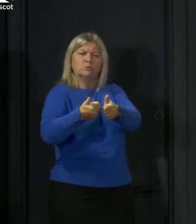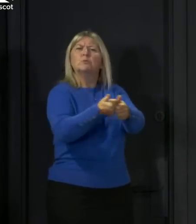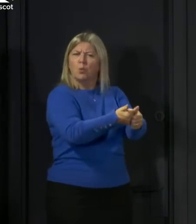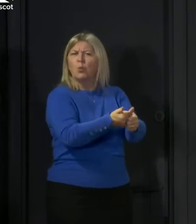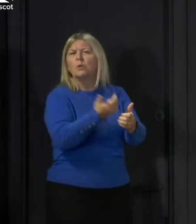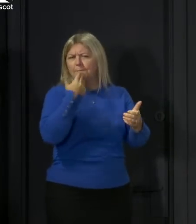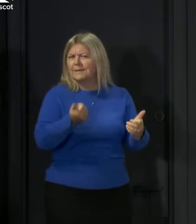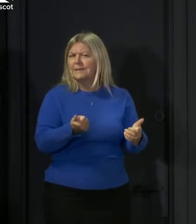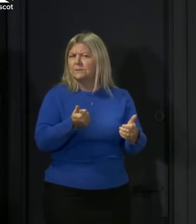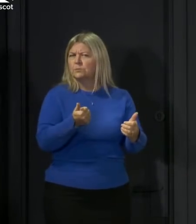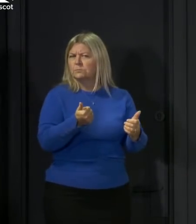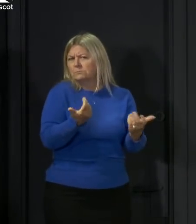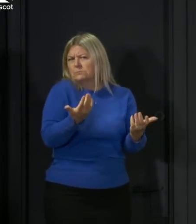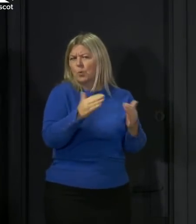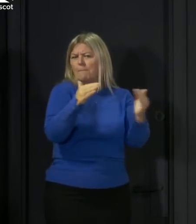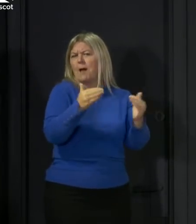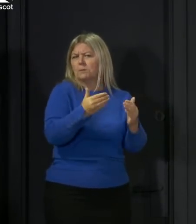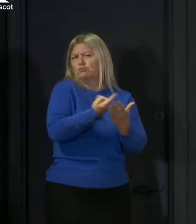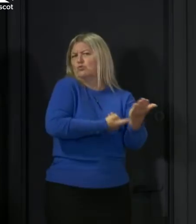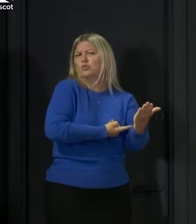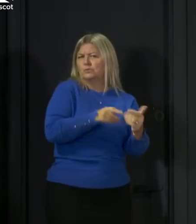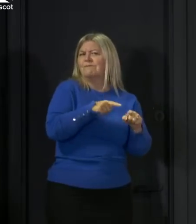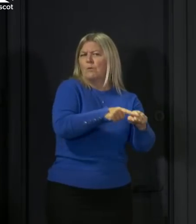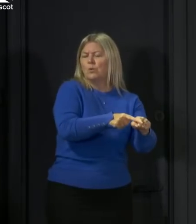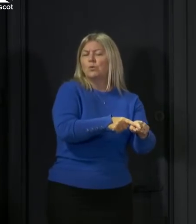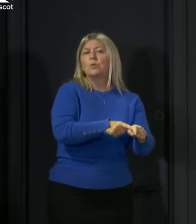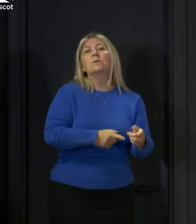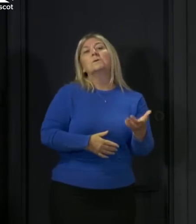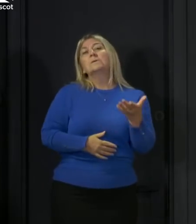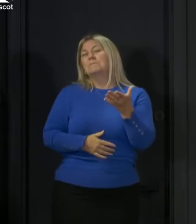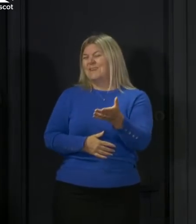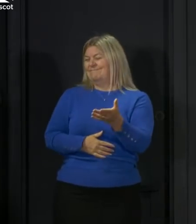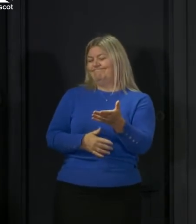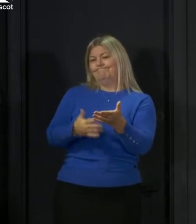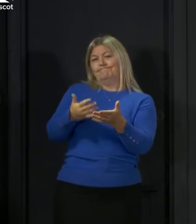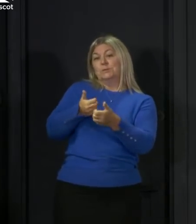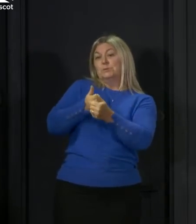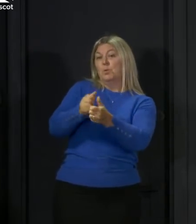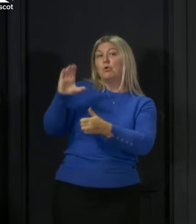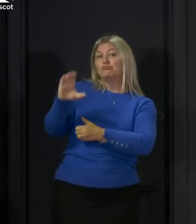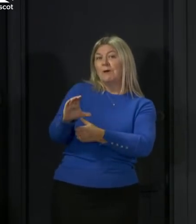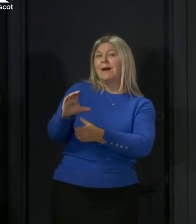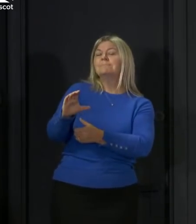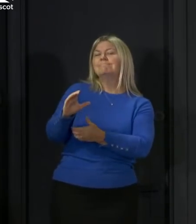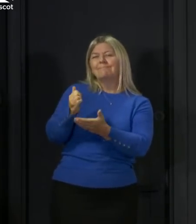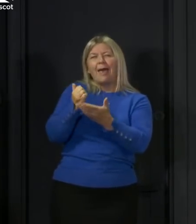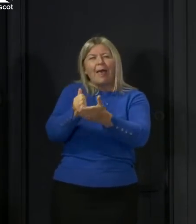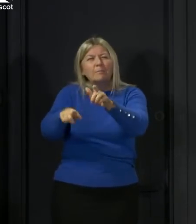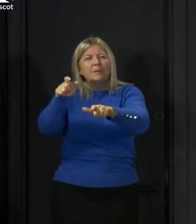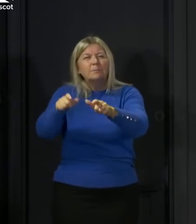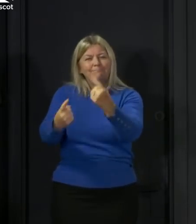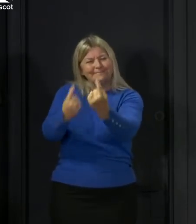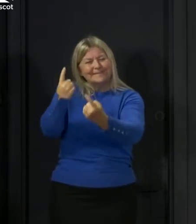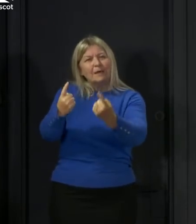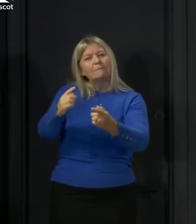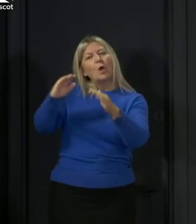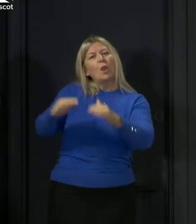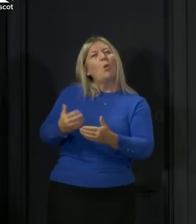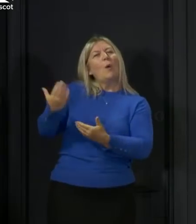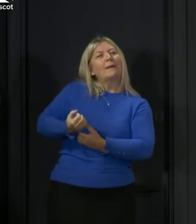requirement when they are asked to do so. However the self-isolation support grant will help people on low incomes who will lose money as a result of self-isolation,